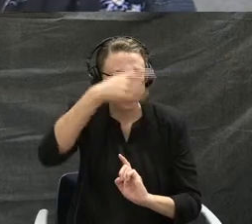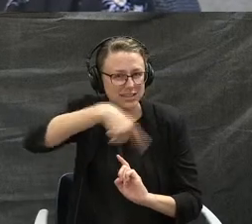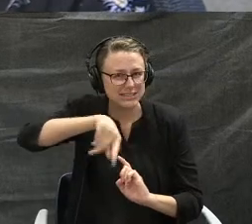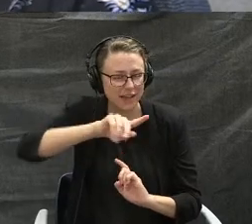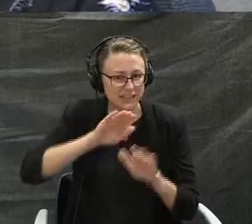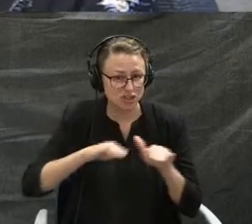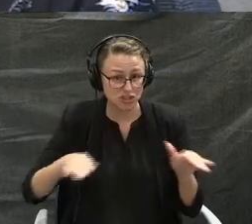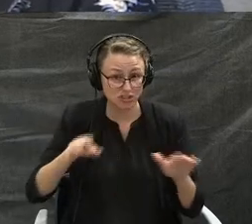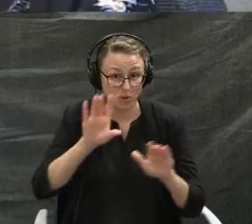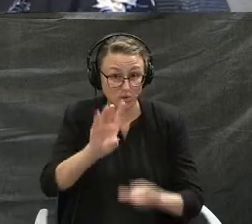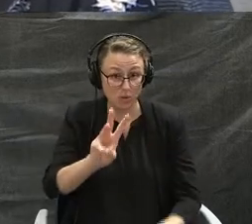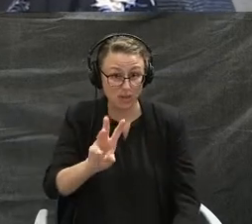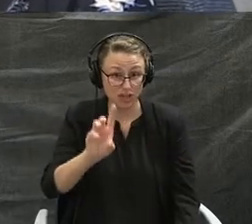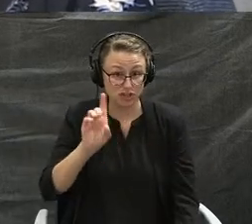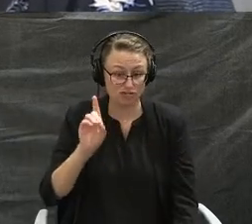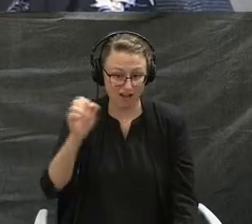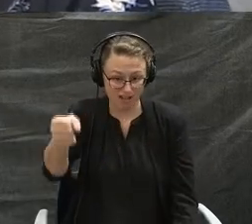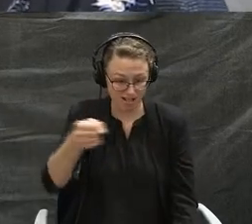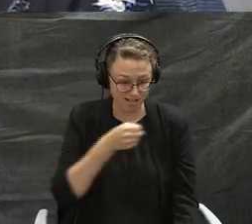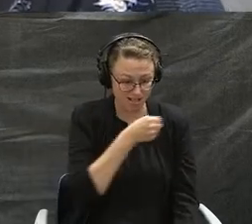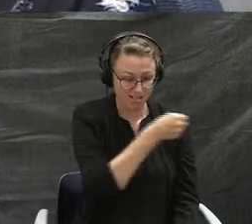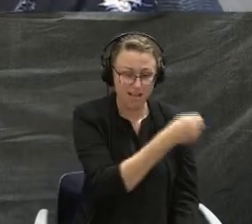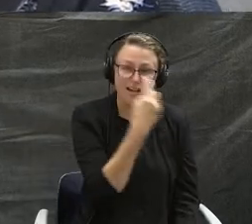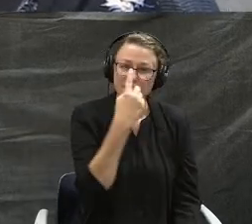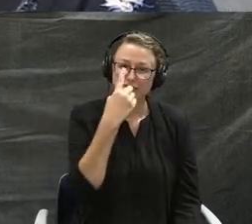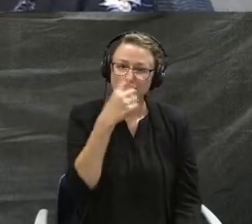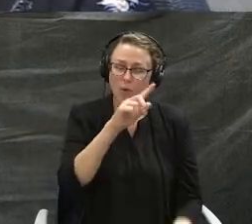for alternative programs with a commitment to in person attendance.